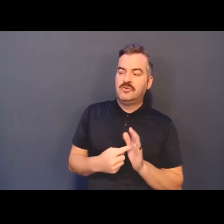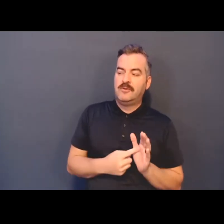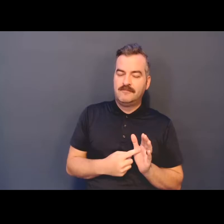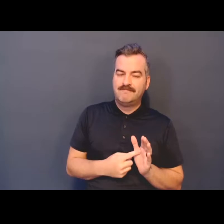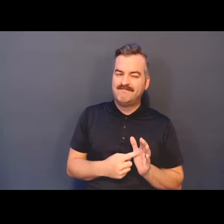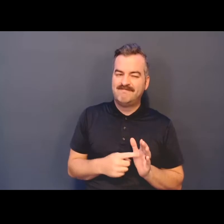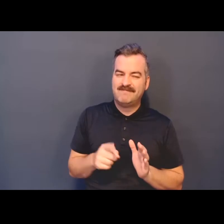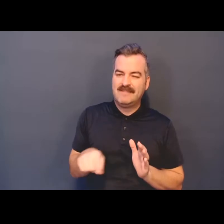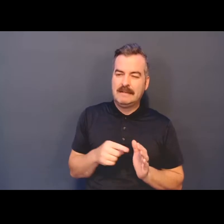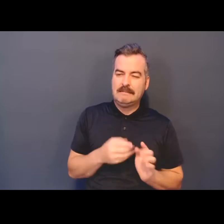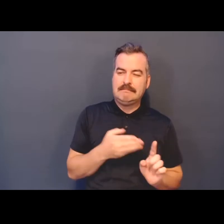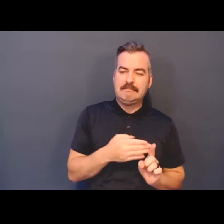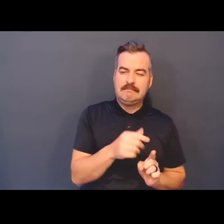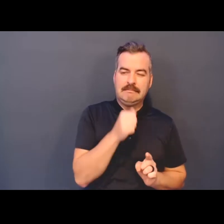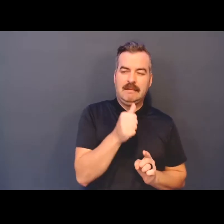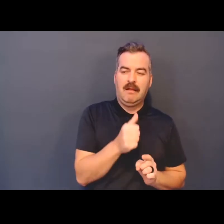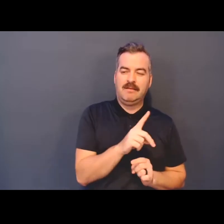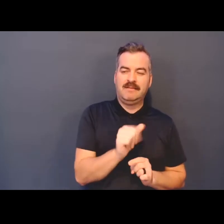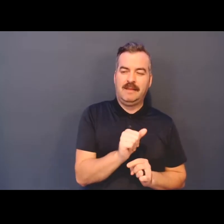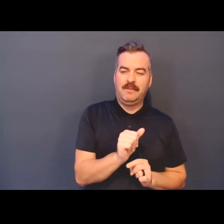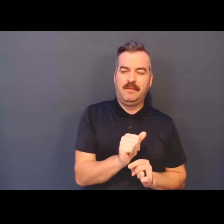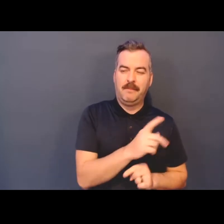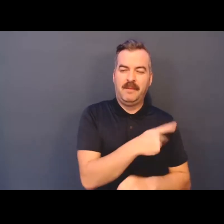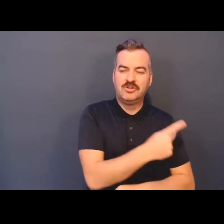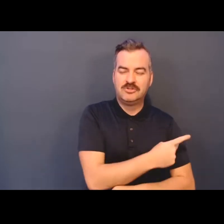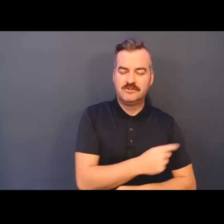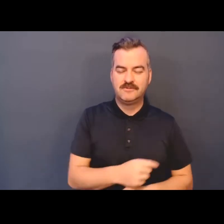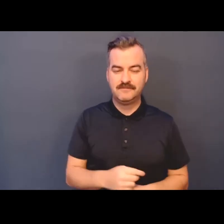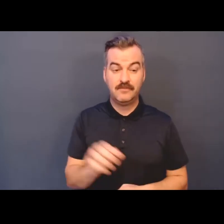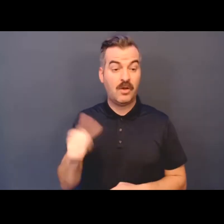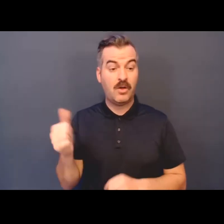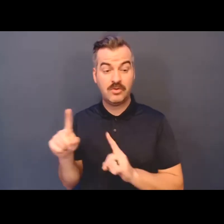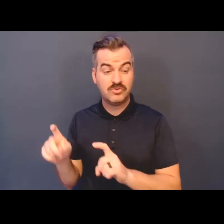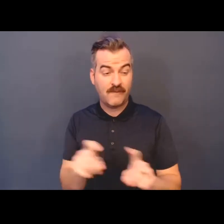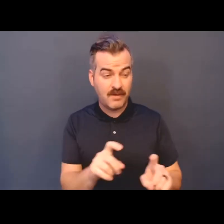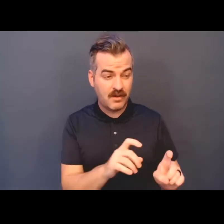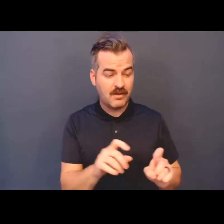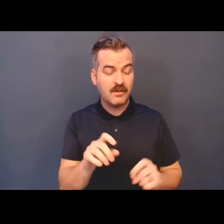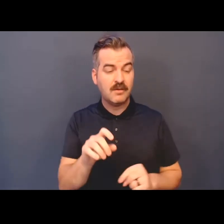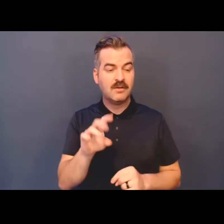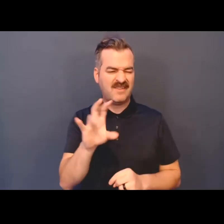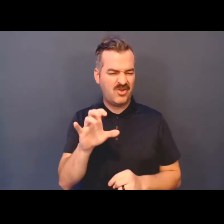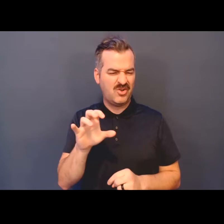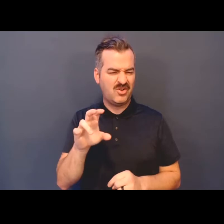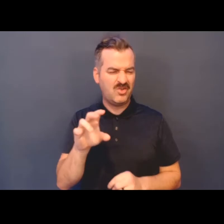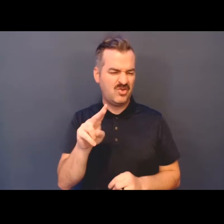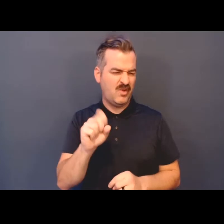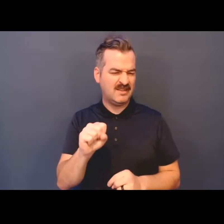disabled patients, and other 2021 survey of 700 us positions collective conducted